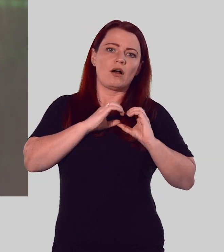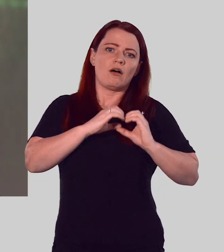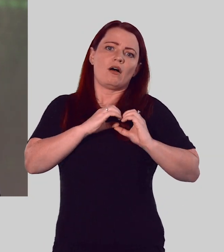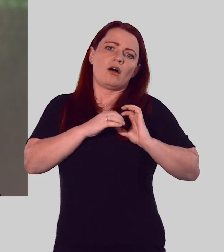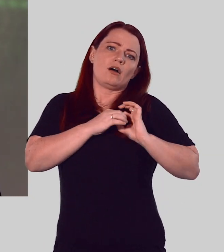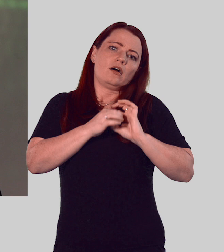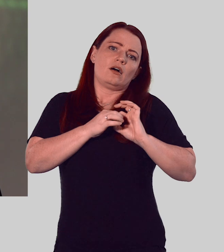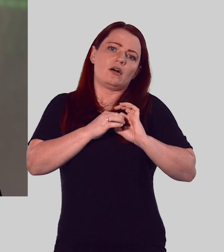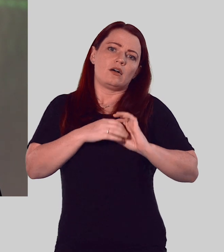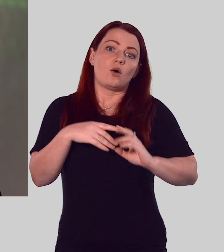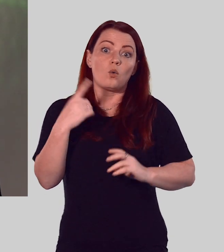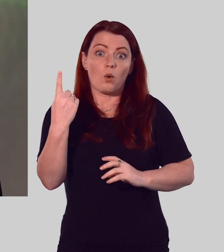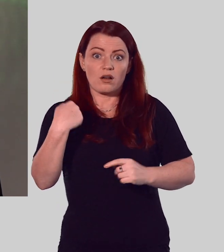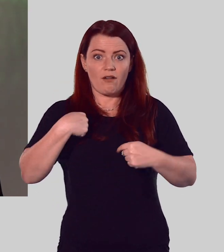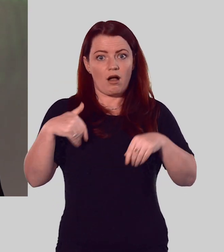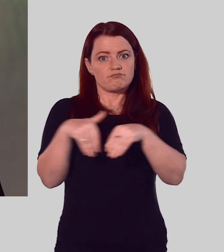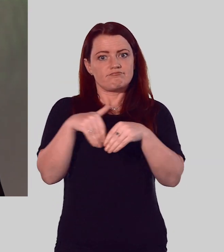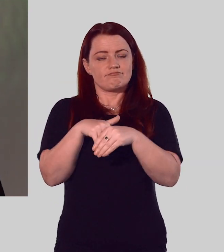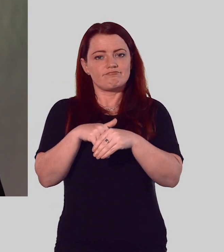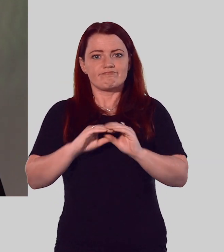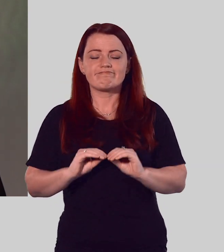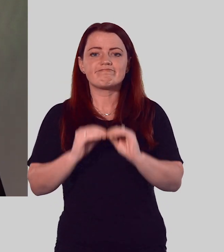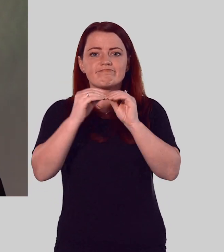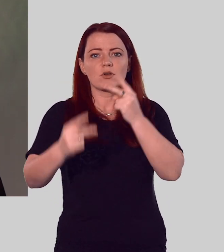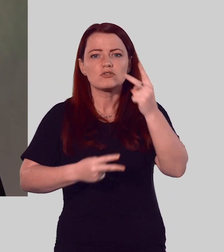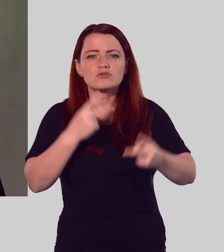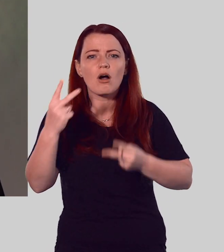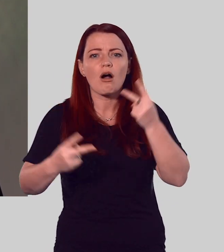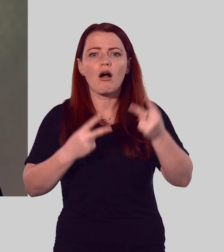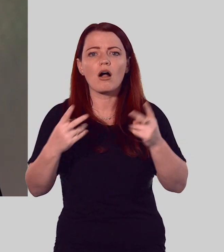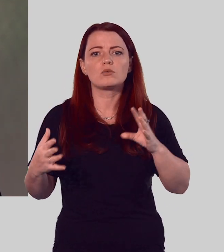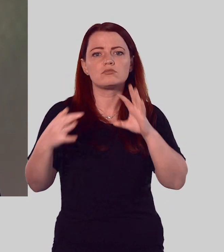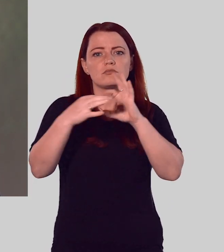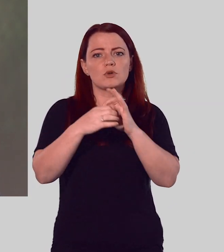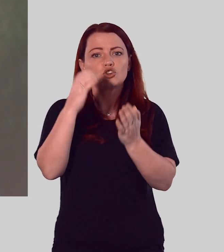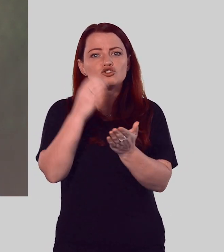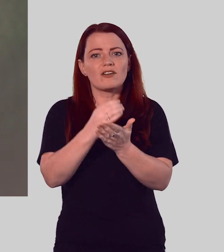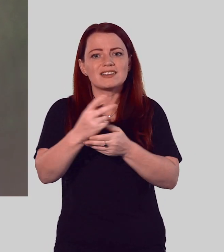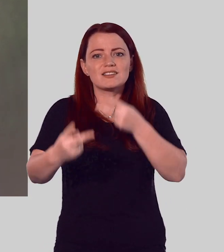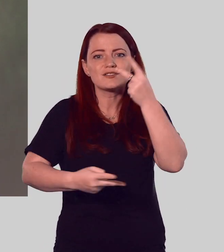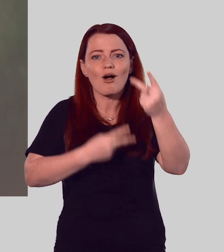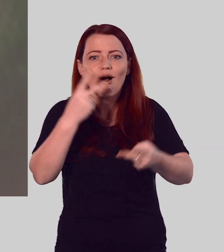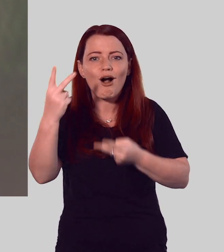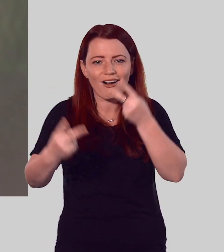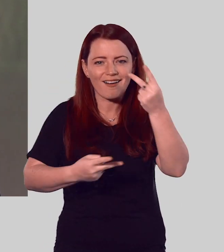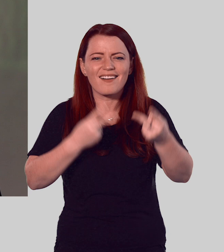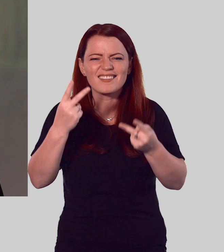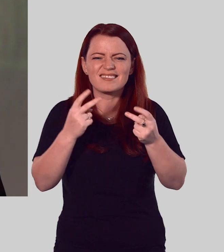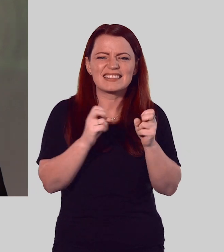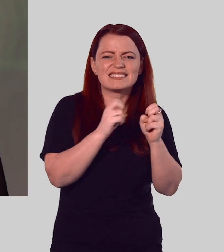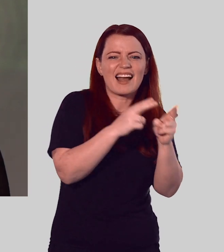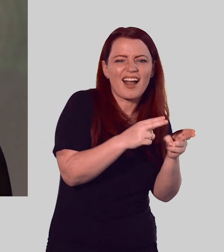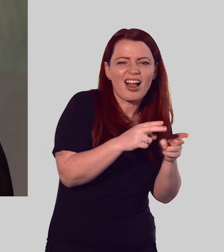collective members composed a song which referenced a charity song both in lyrics and style of music. We commissioned a